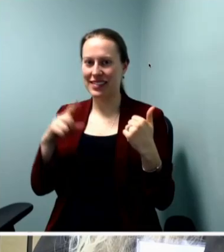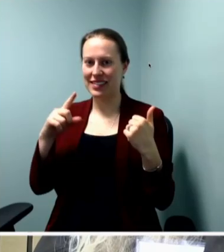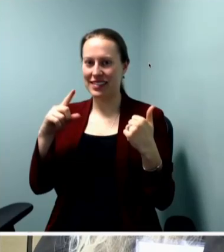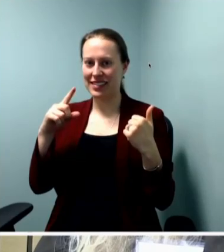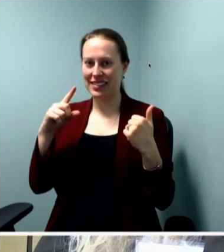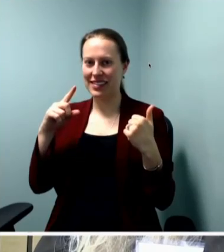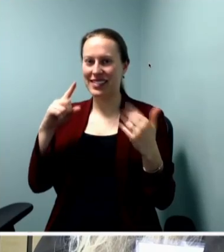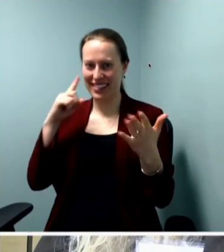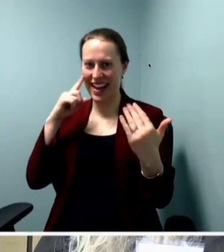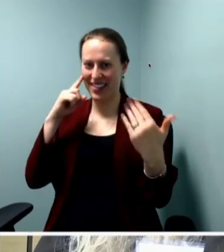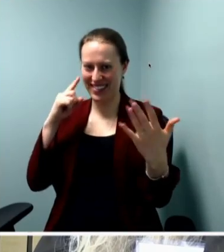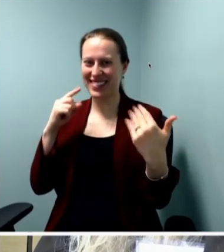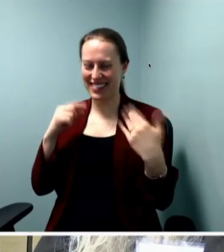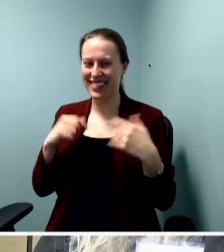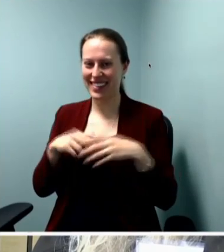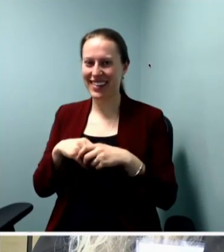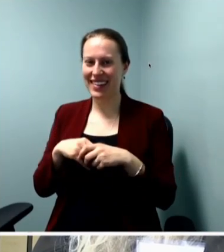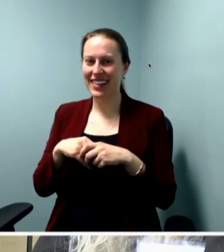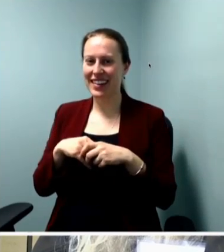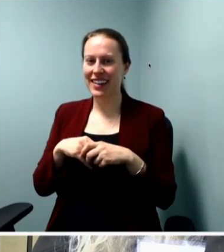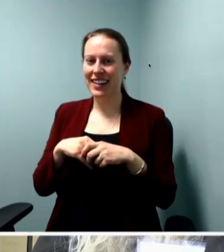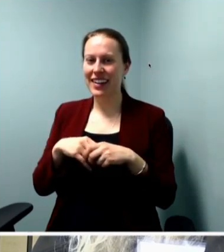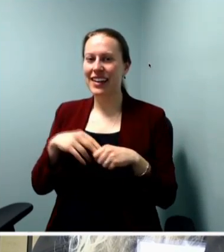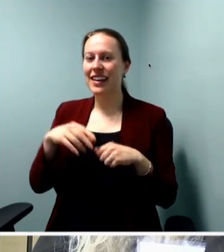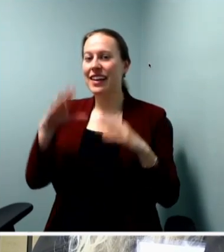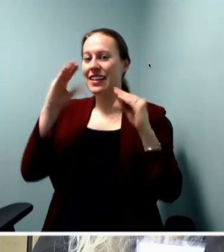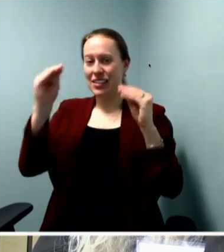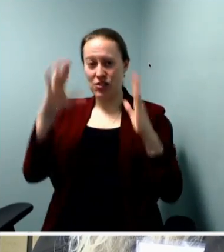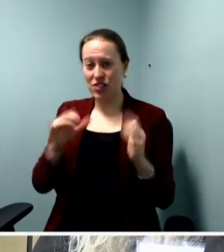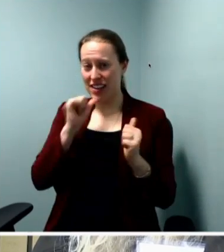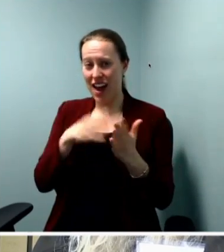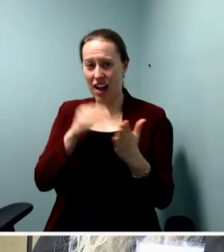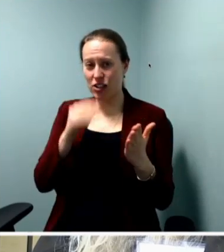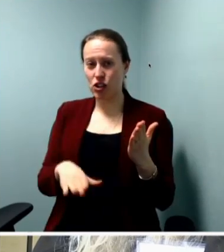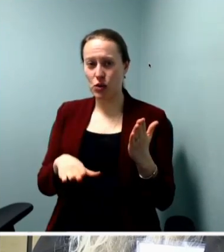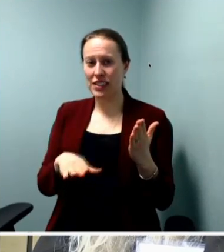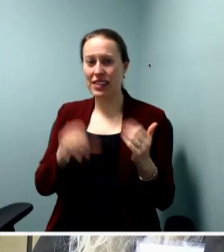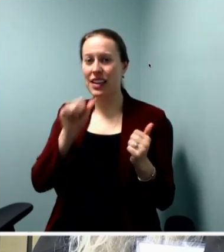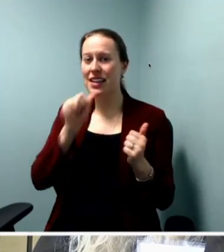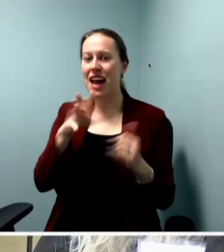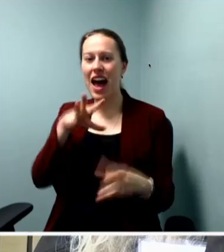They don't have the capacity to learn as our other students.